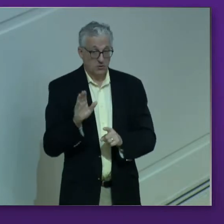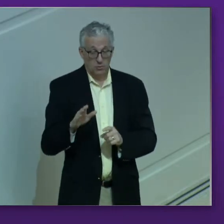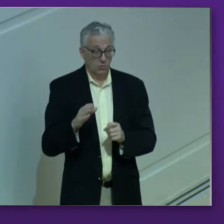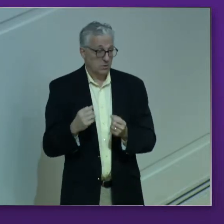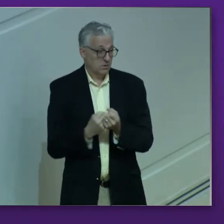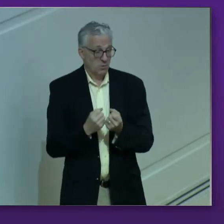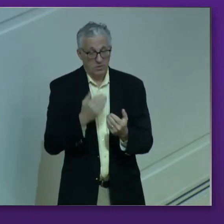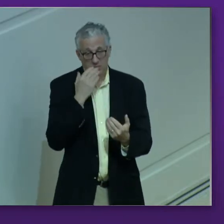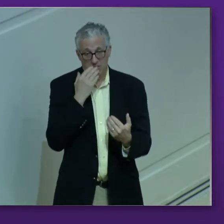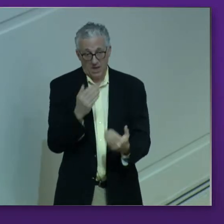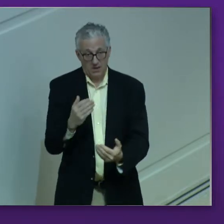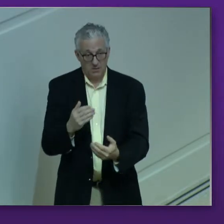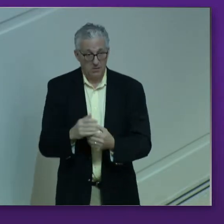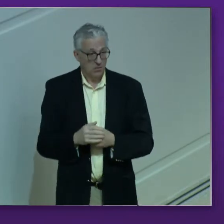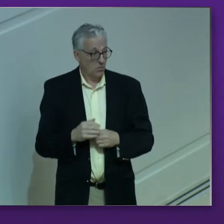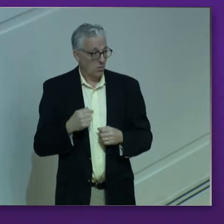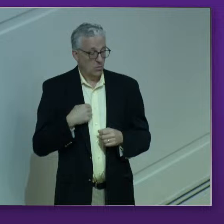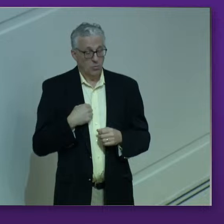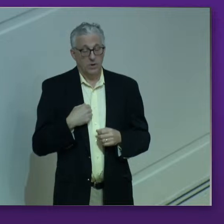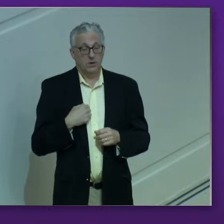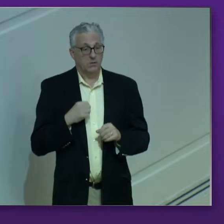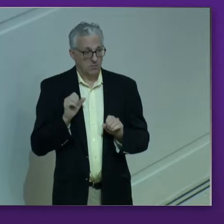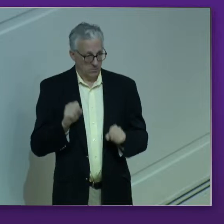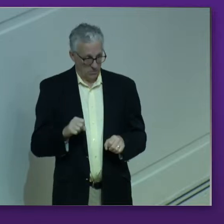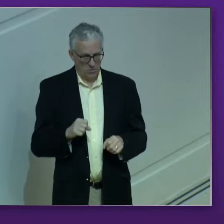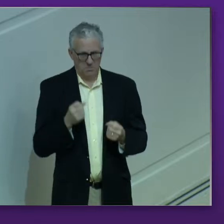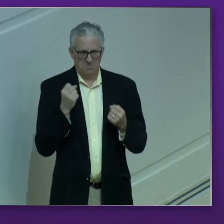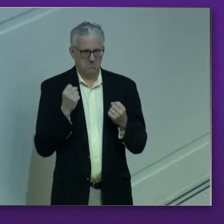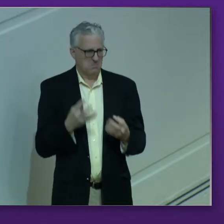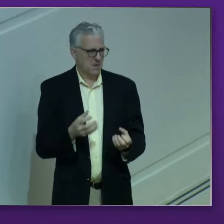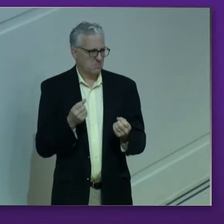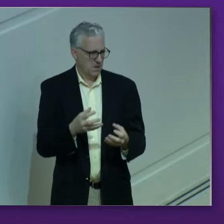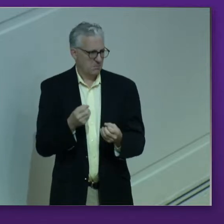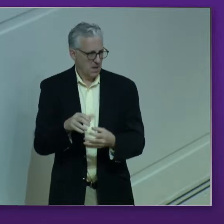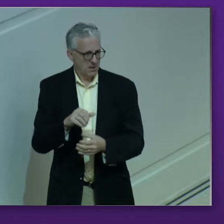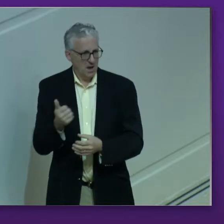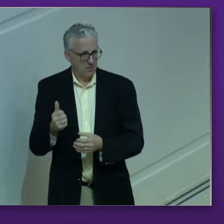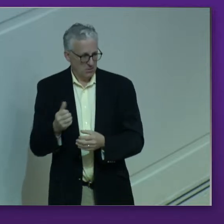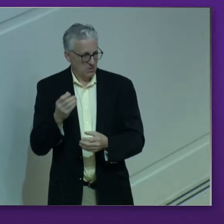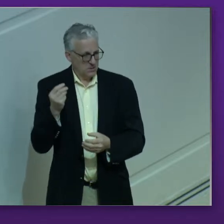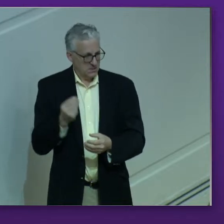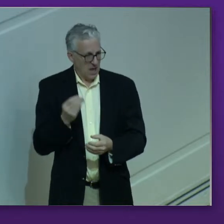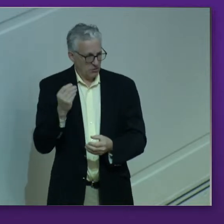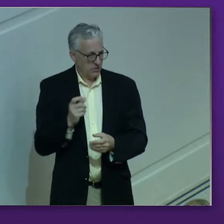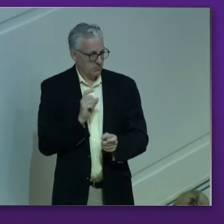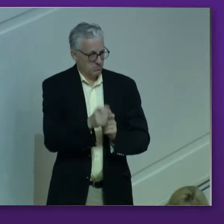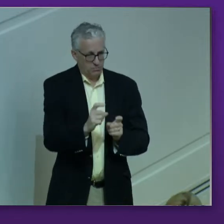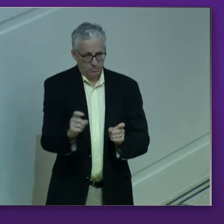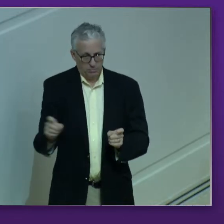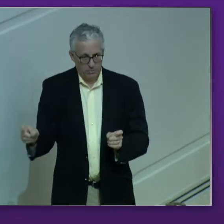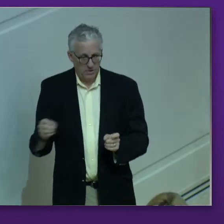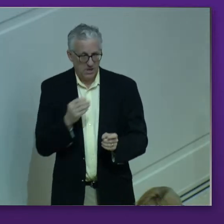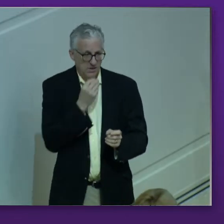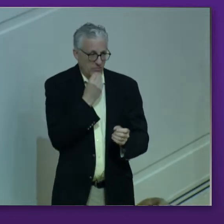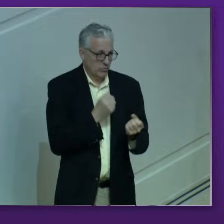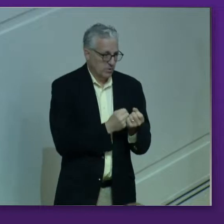ANOTHER SUCCESSFUL YEAR. TO THOSE ALSO GIVE BACK AS DONORS YOUR SUPPORT MAKES A LIFE